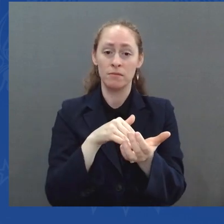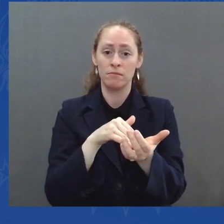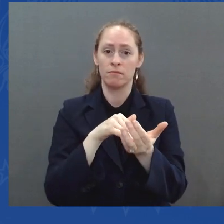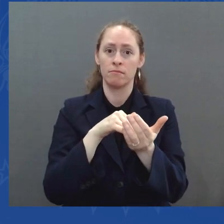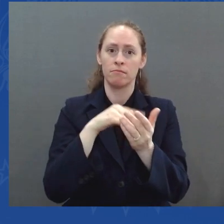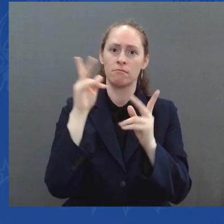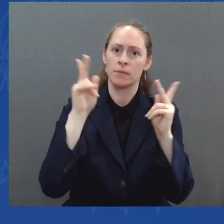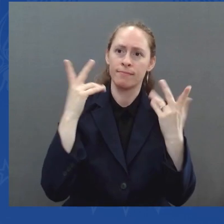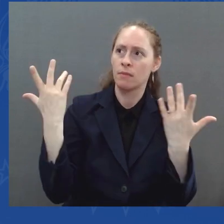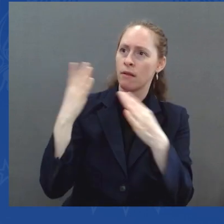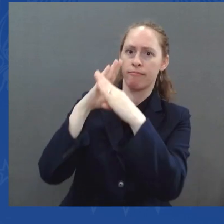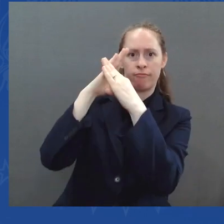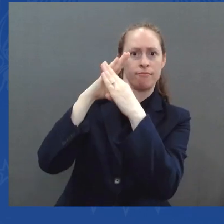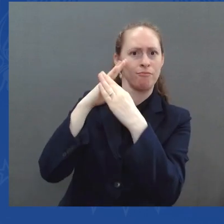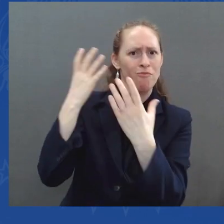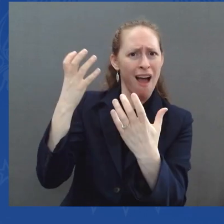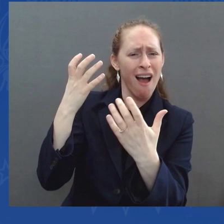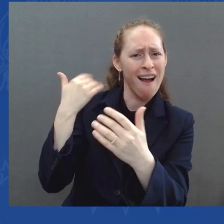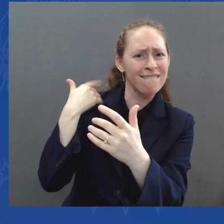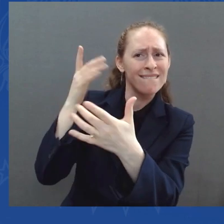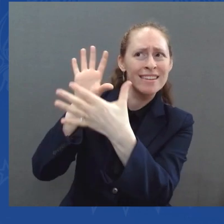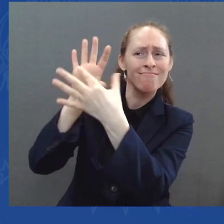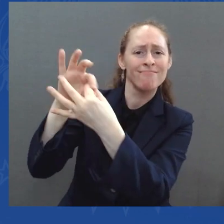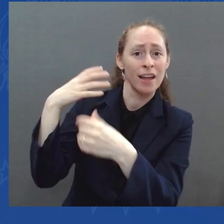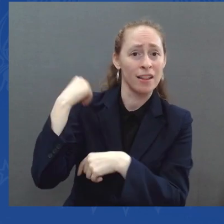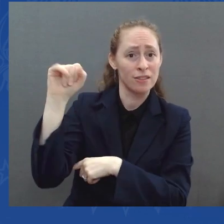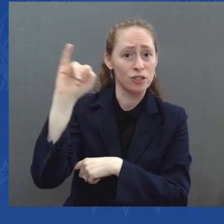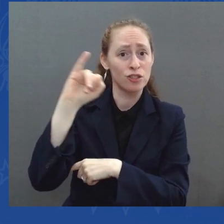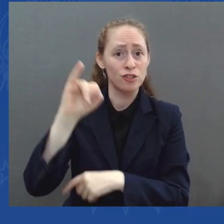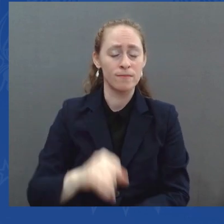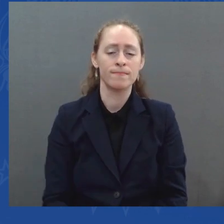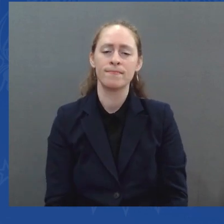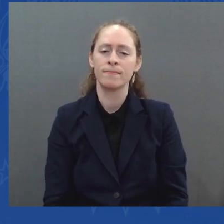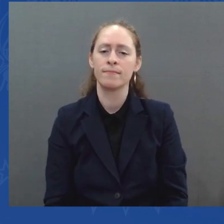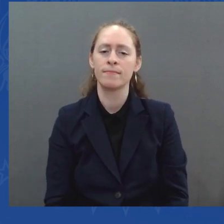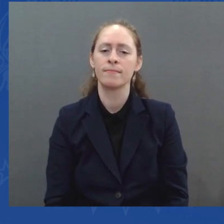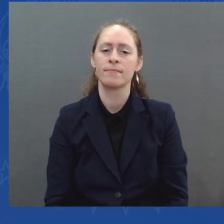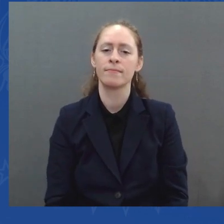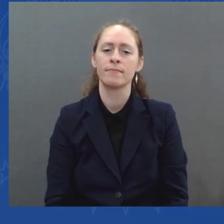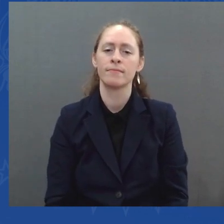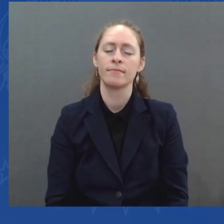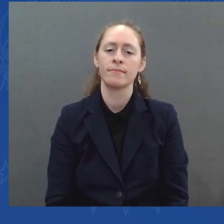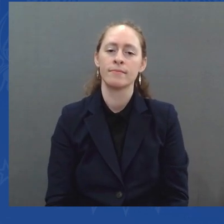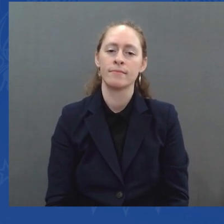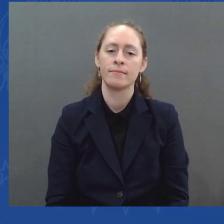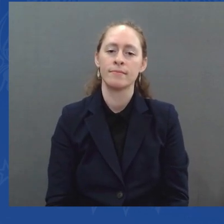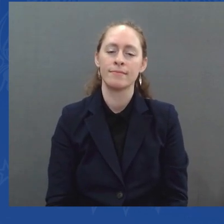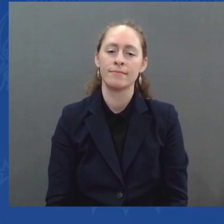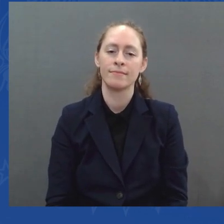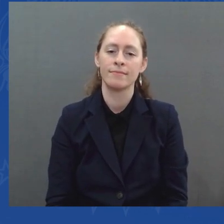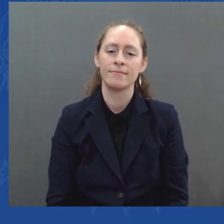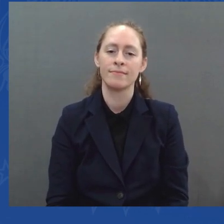I'm a private citizen now, but I still take more than a passing interest